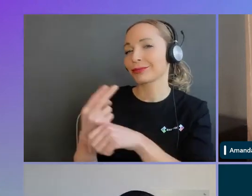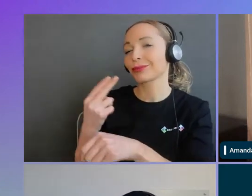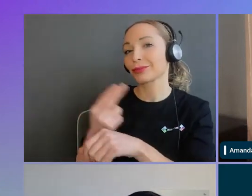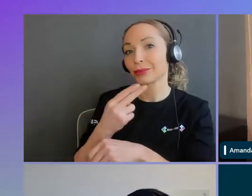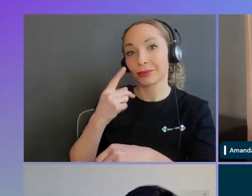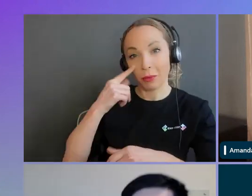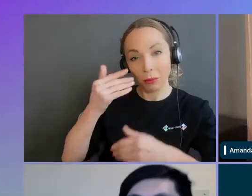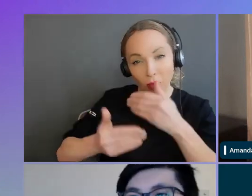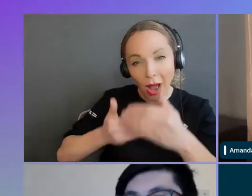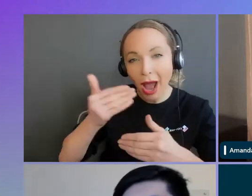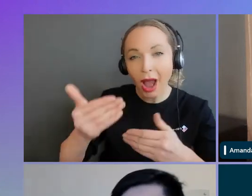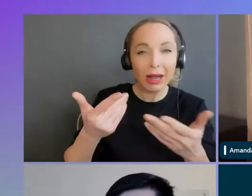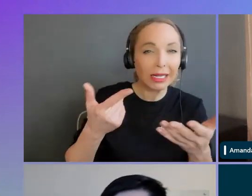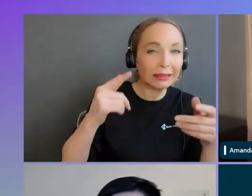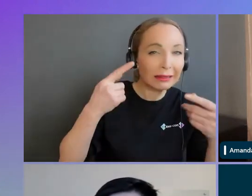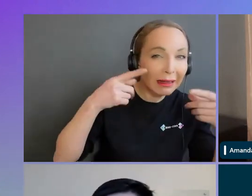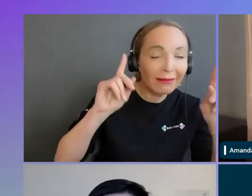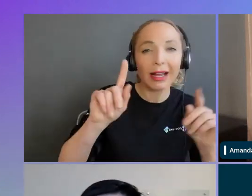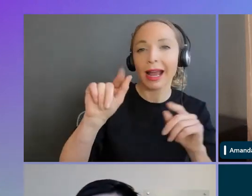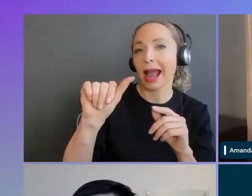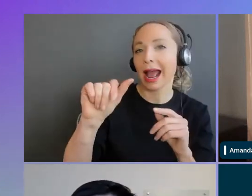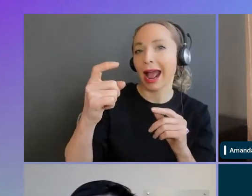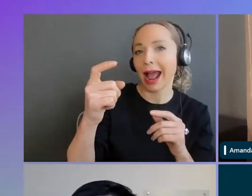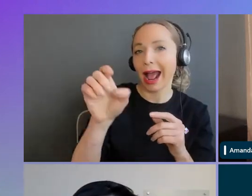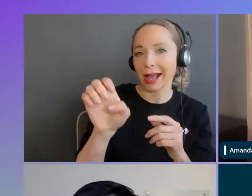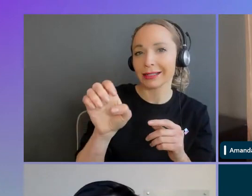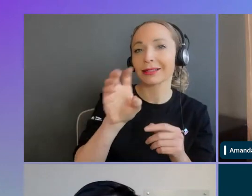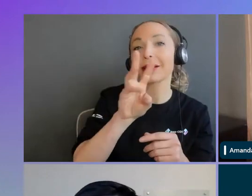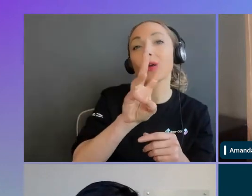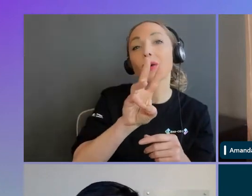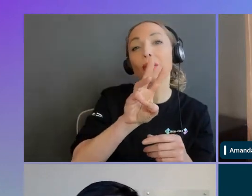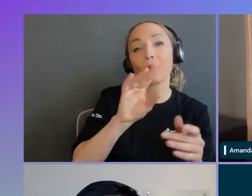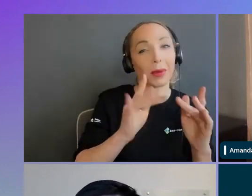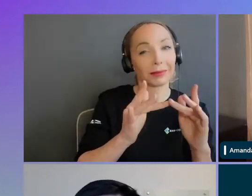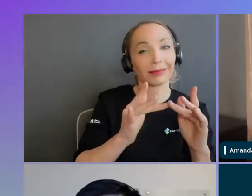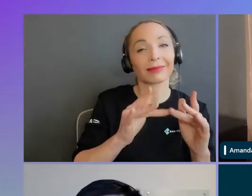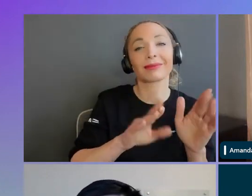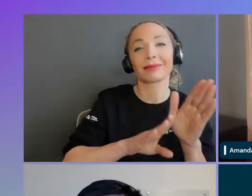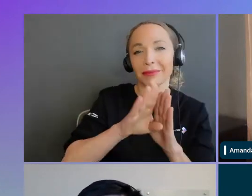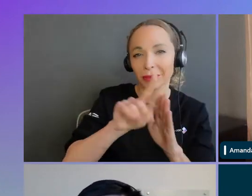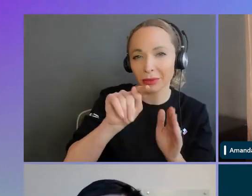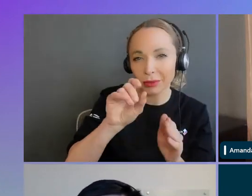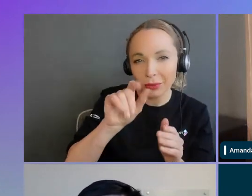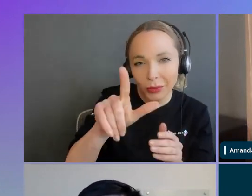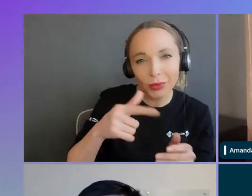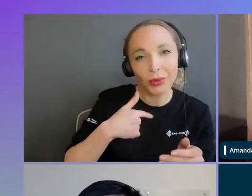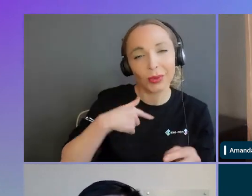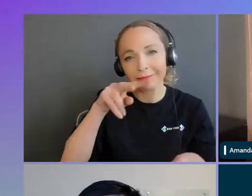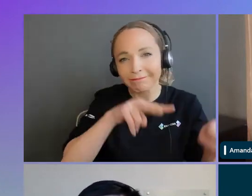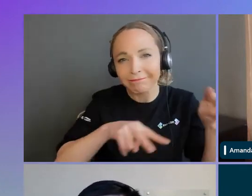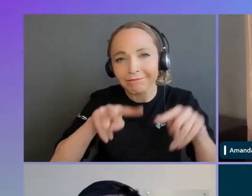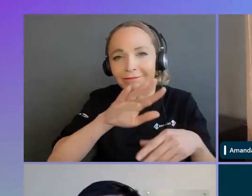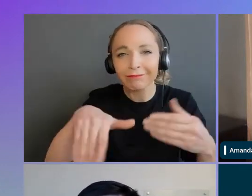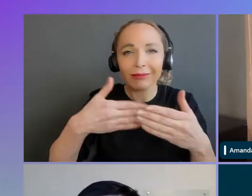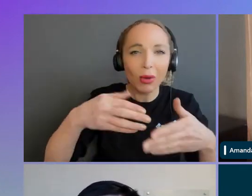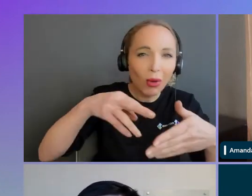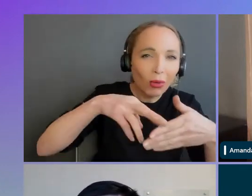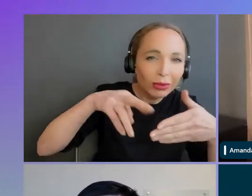powerful solution, it enabled us to aggregate those test results and monitor the improvement in all of our, uh, accessibility